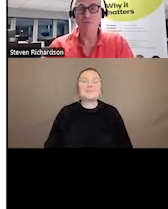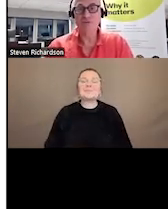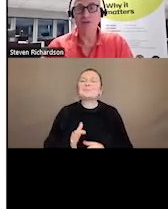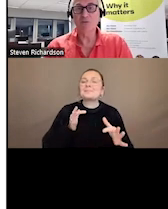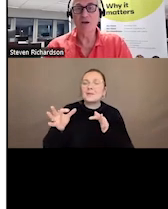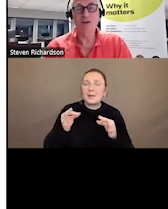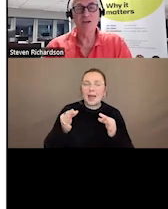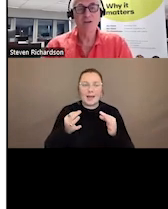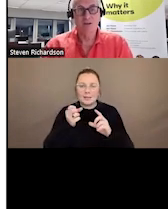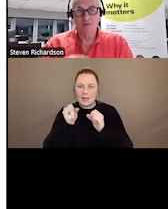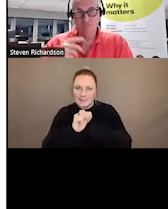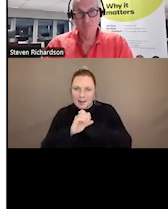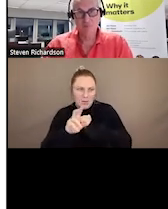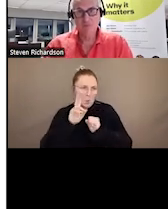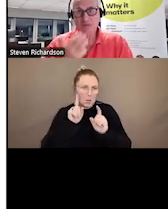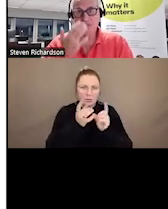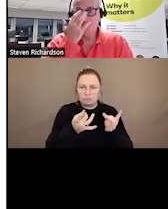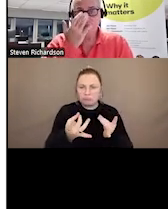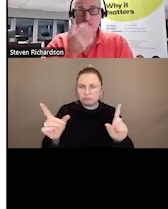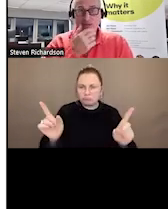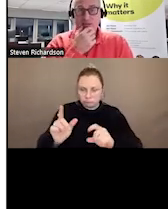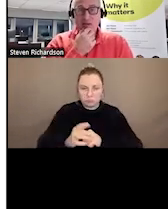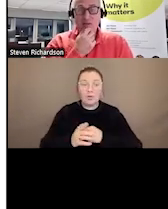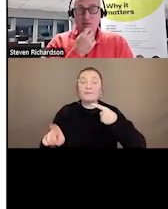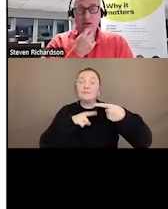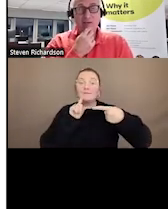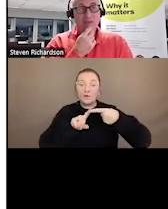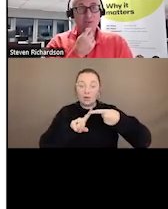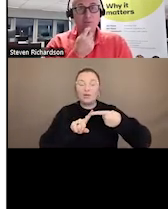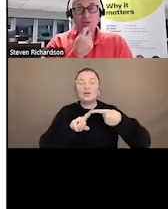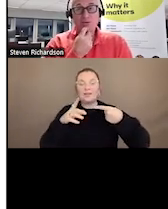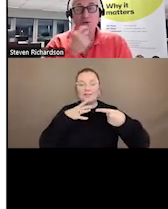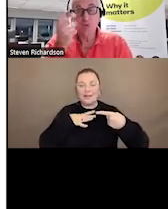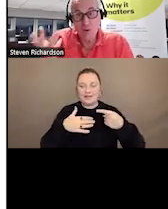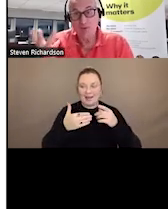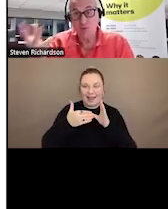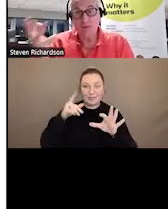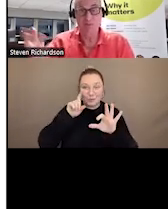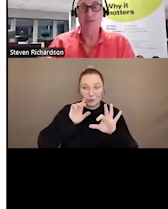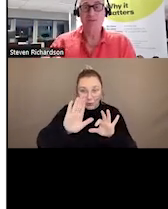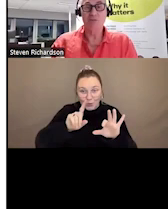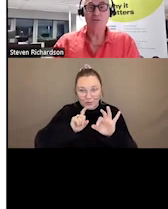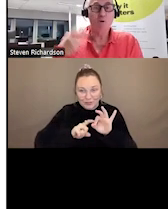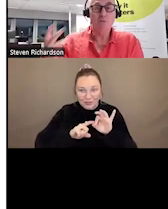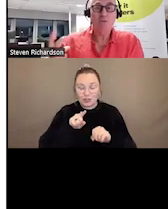what does that look like? The first thing you have to ask. You have to answer the question, why would